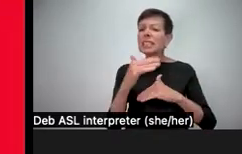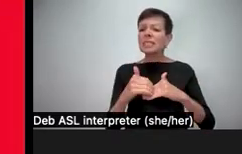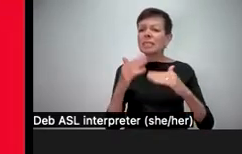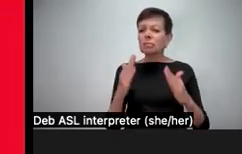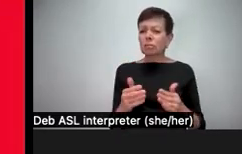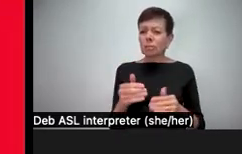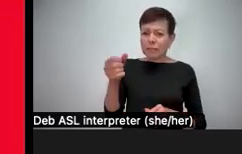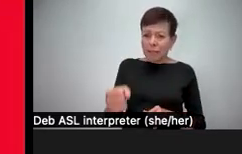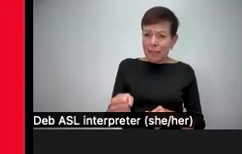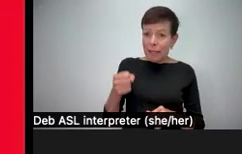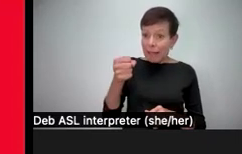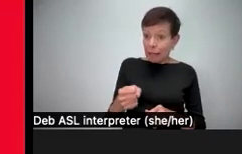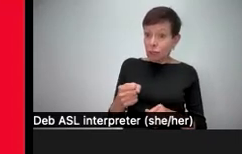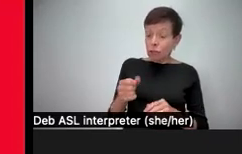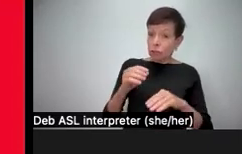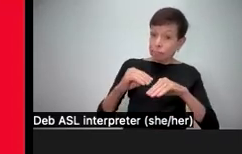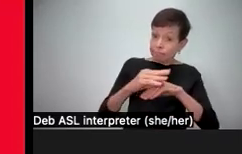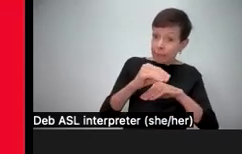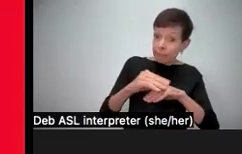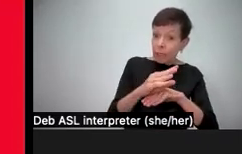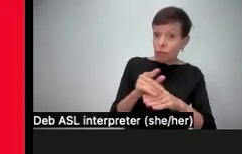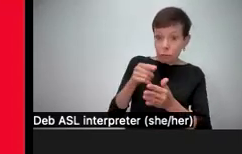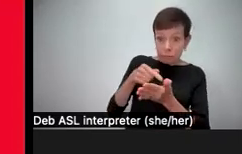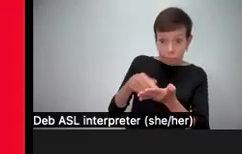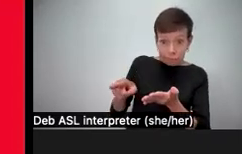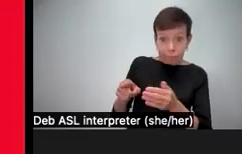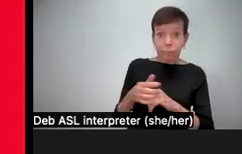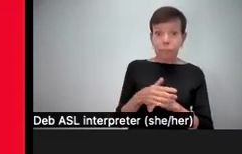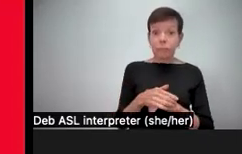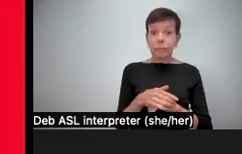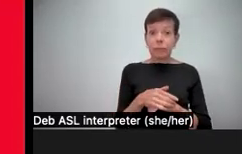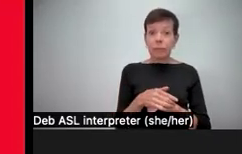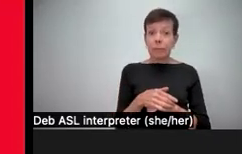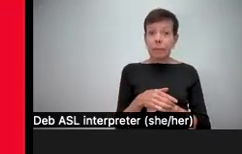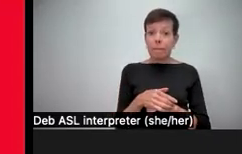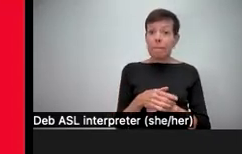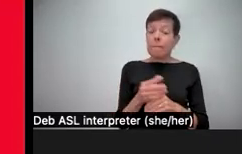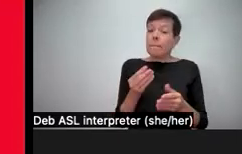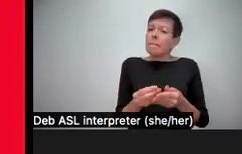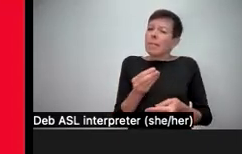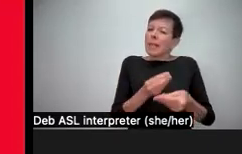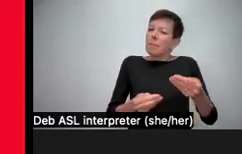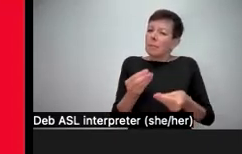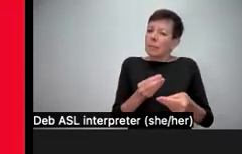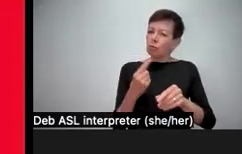collaborators that you're working with? Is the budget appropriate for the type of art proposed?